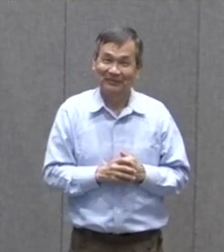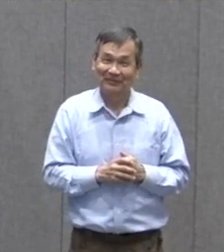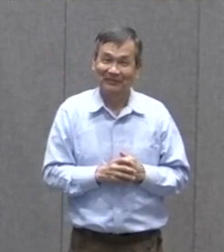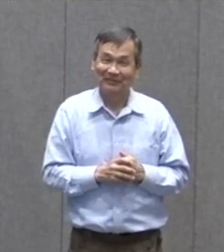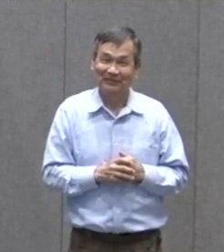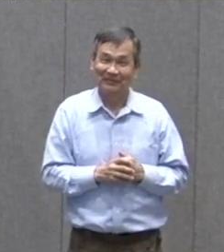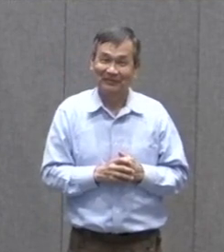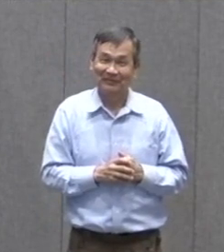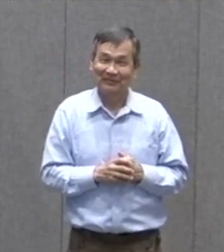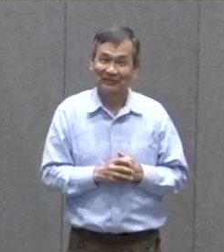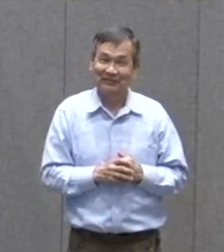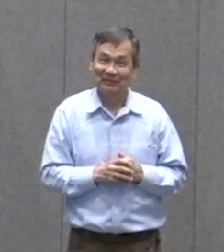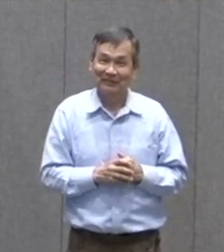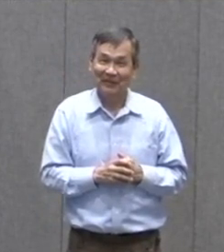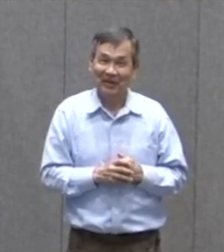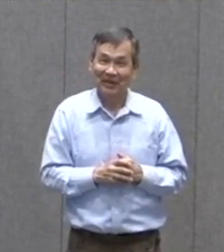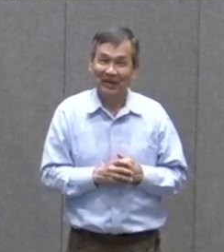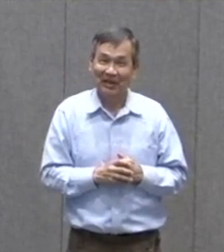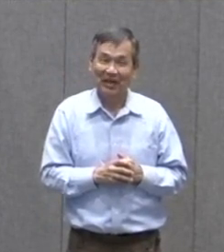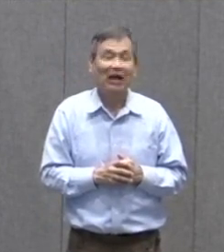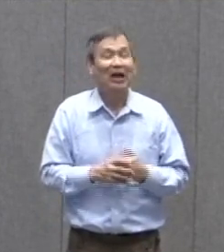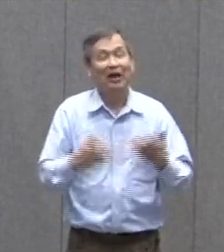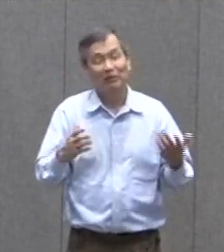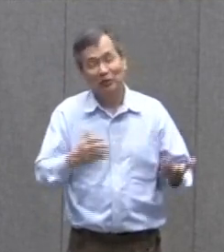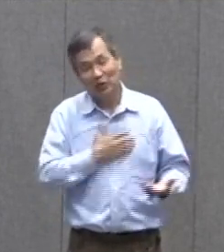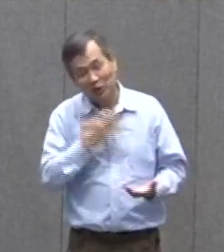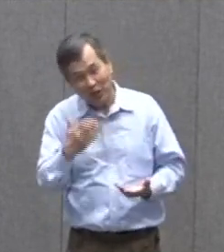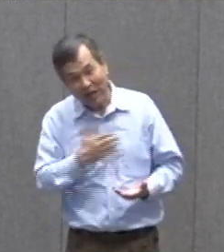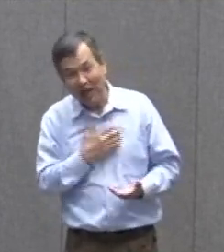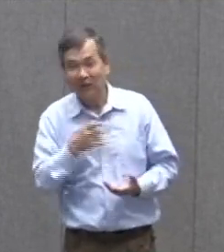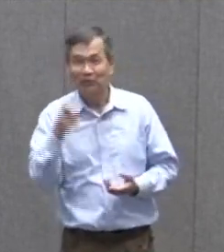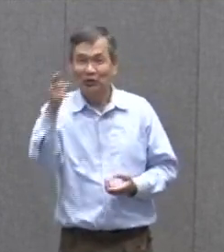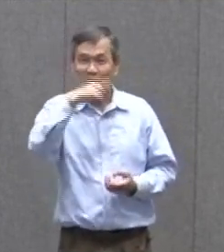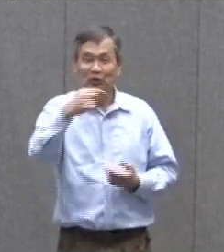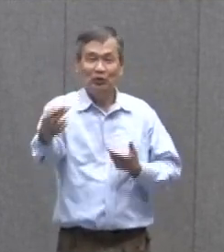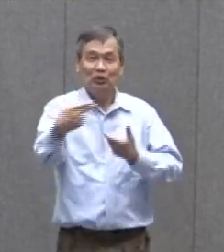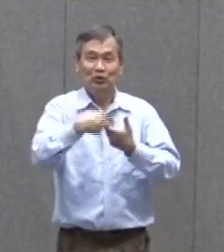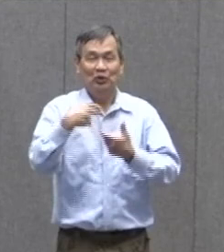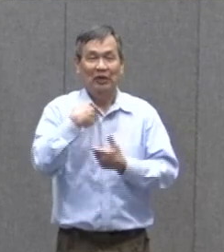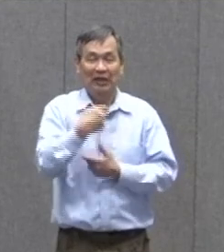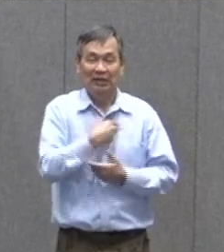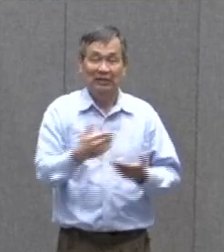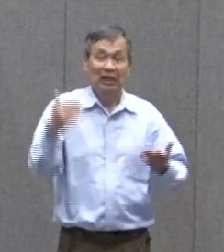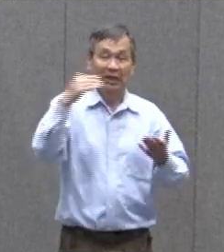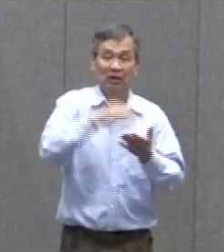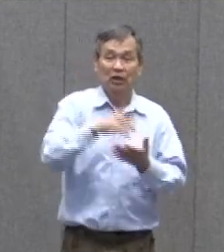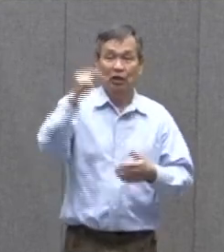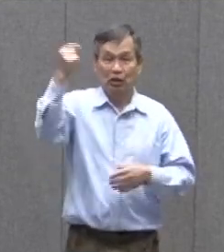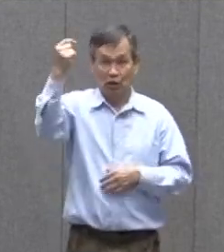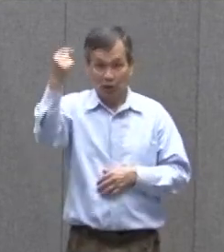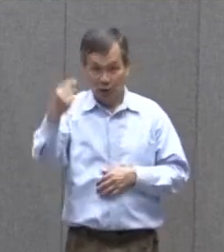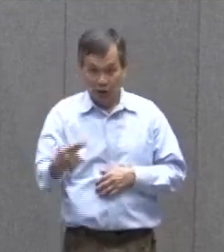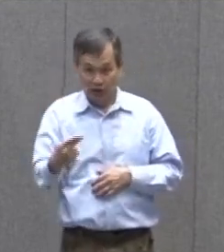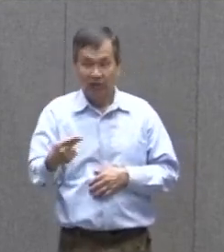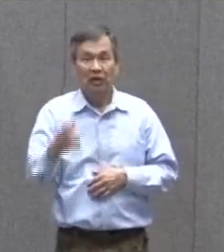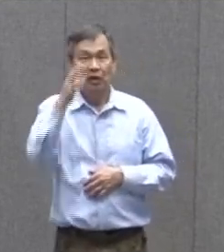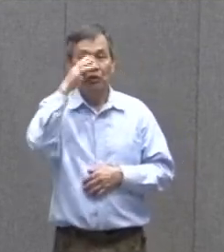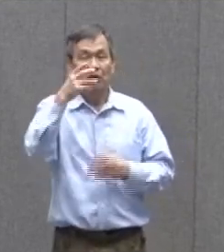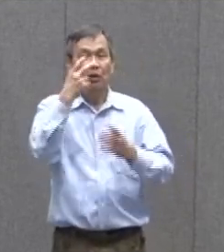Learners, I love that you're coming today for math. Join us again on Thursday where we're going to do math and science.